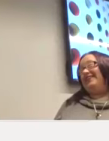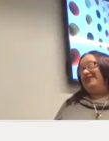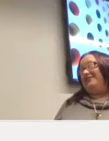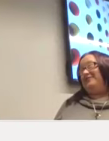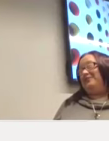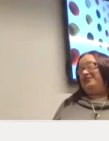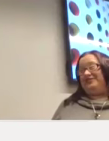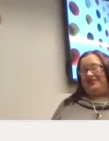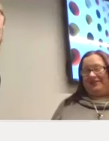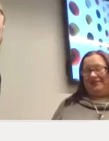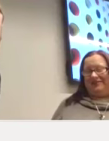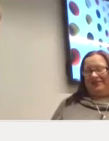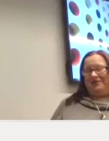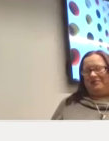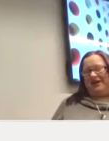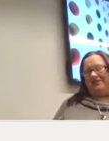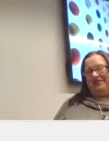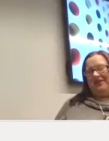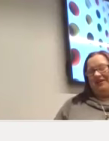Can I reach out to people through the chat or will that only go to -- I'm trying to think how we can do audience participation on a game Noelle: I don't think we can on a webinar.